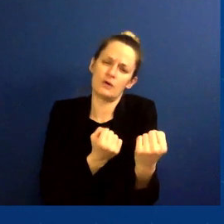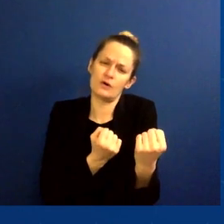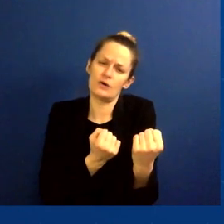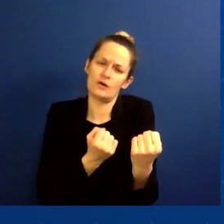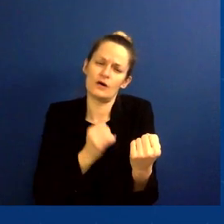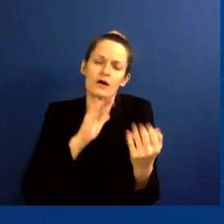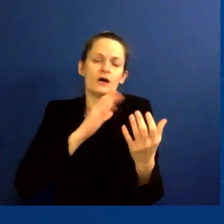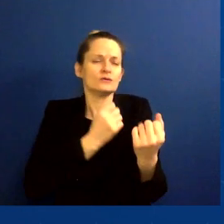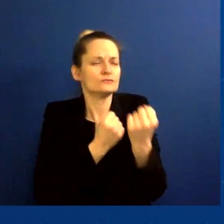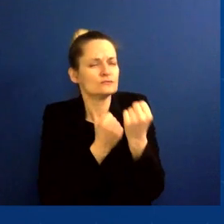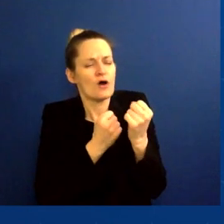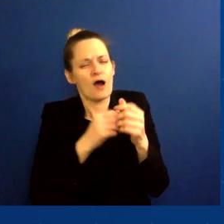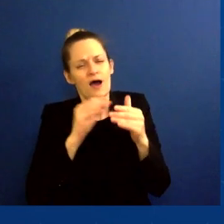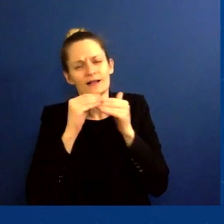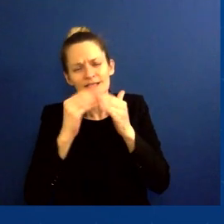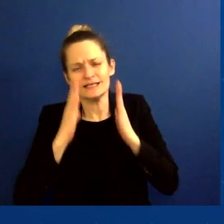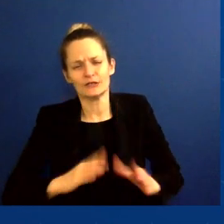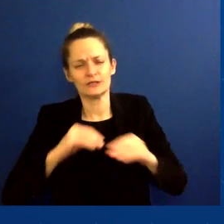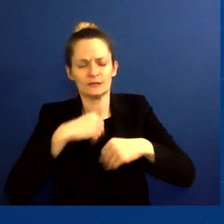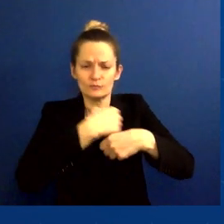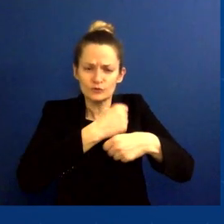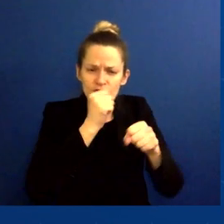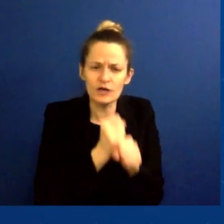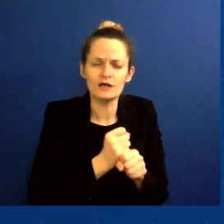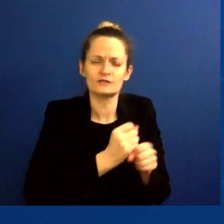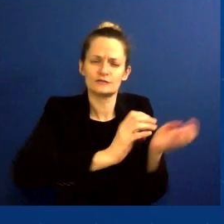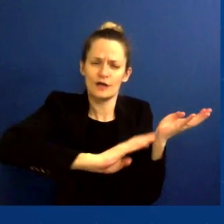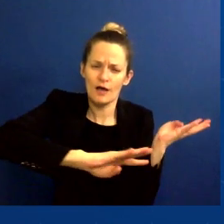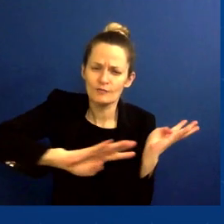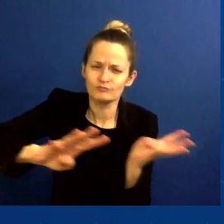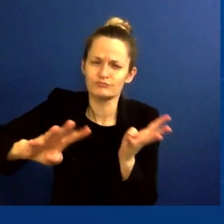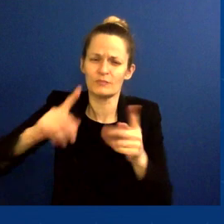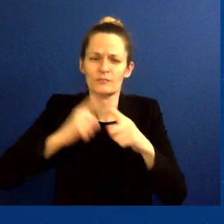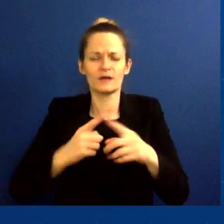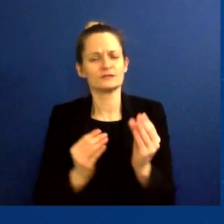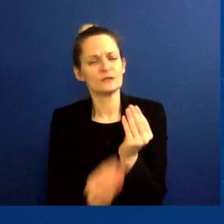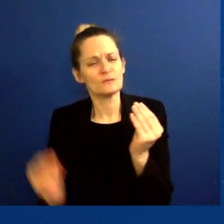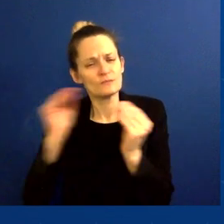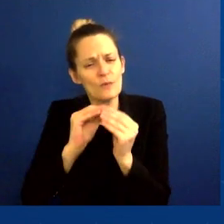and a more prosperous nation, as he will soon outline.